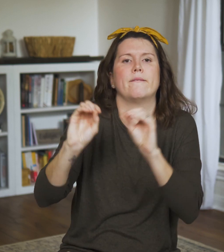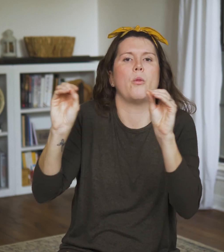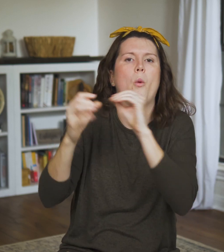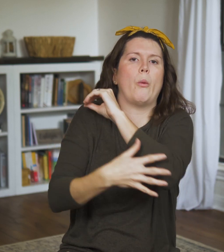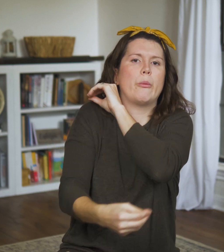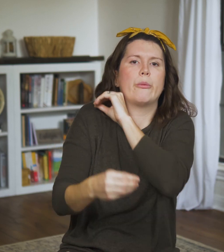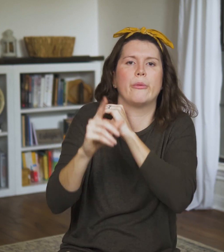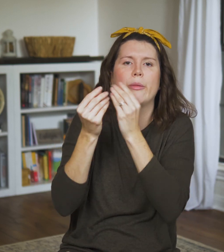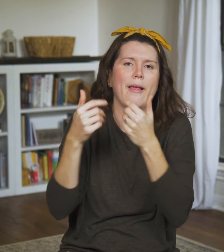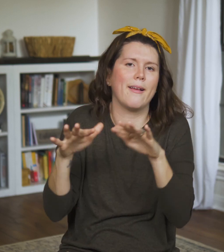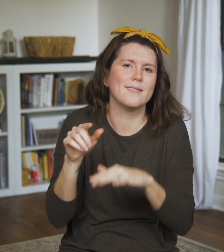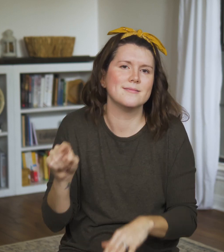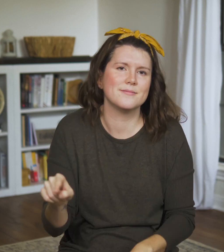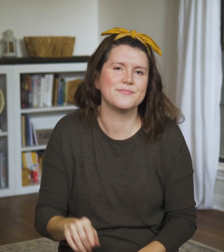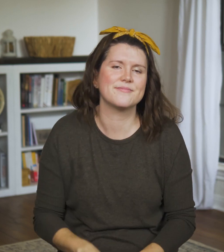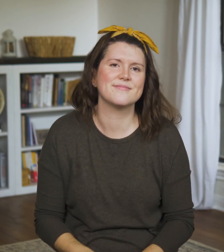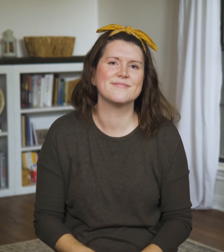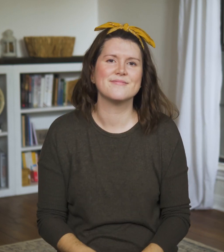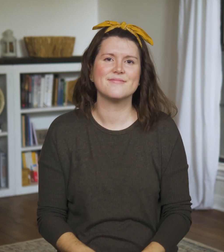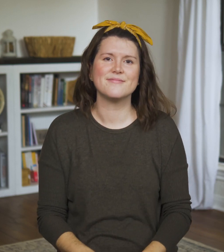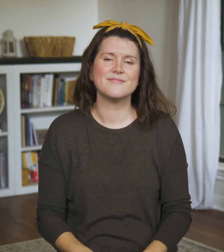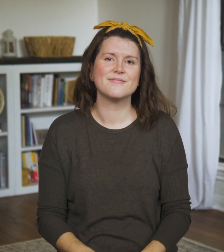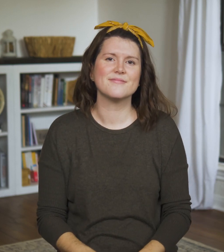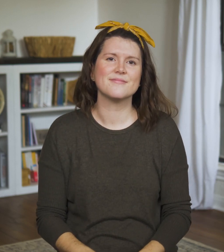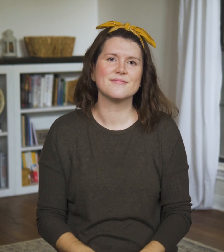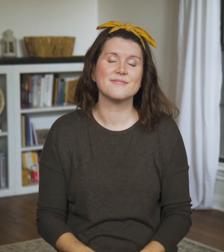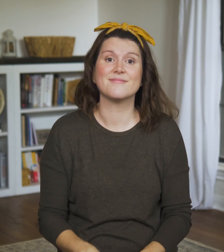the judges couldn’t solve should be brought to Moses?